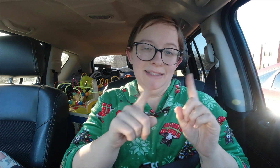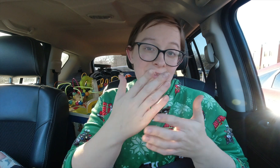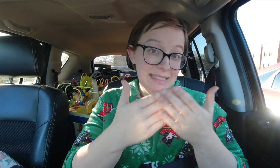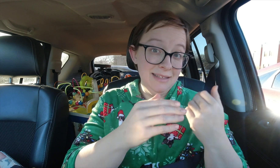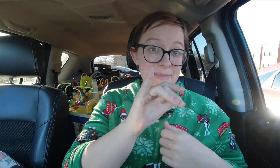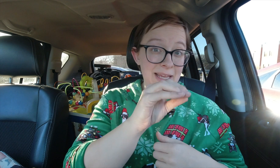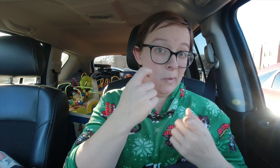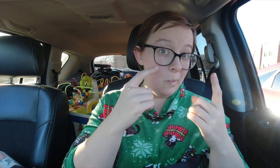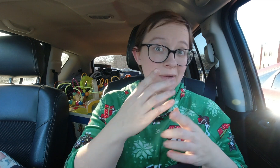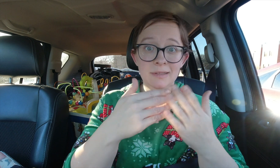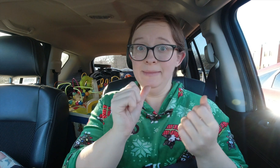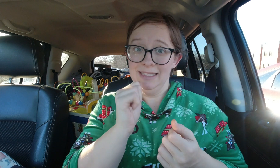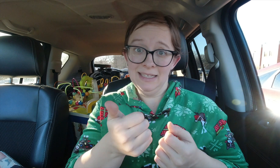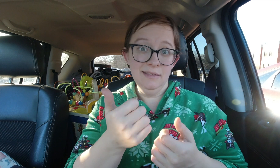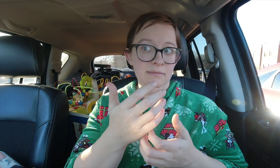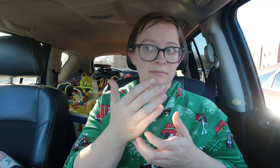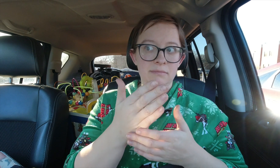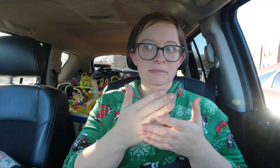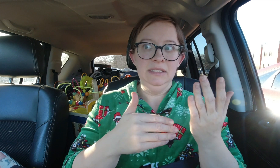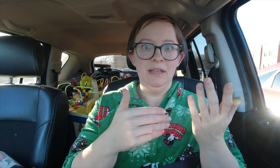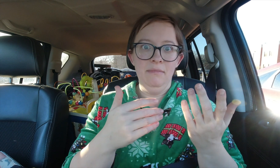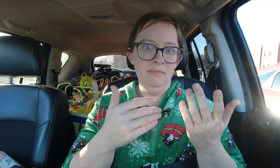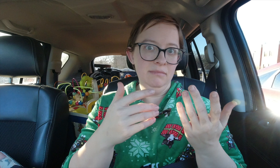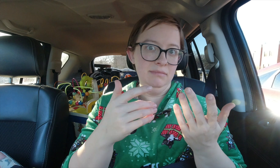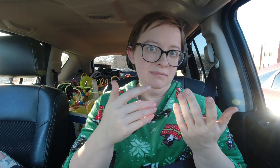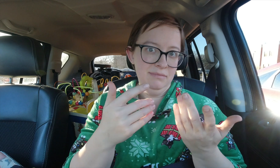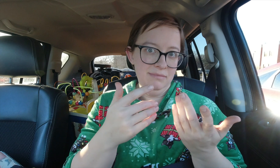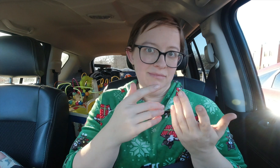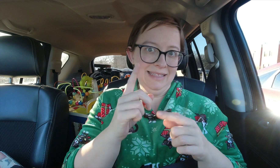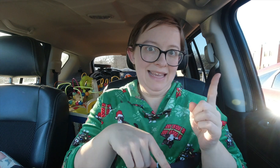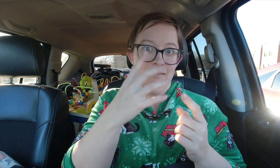I think it's really dependent on each baby. For some, cry it out works... some it doesn't.